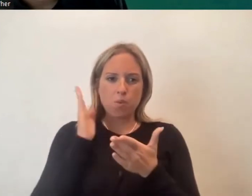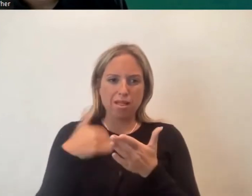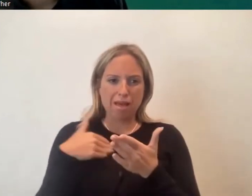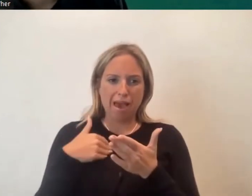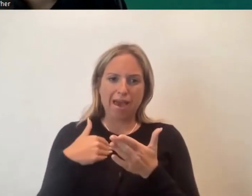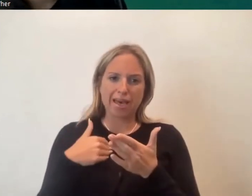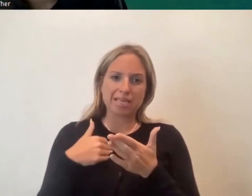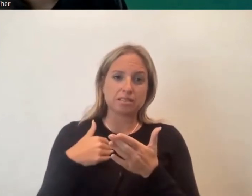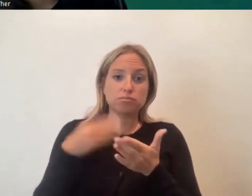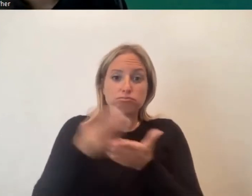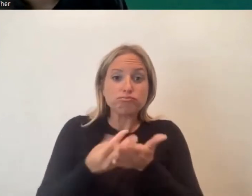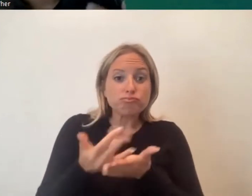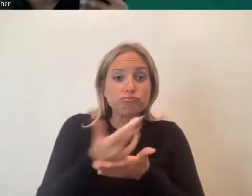I am approved for disabilities?